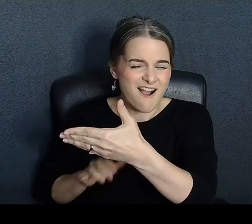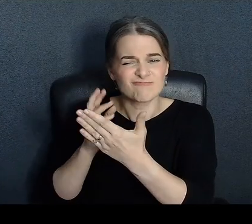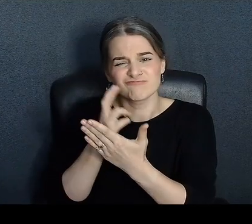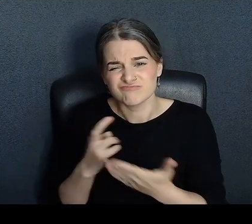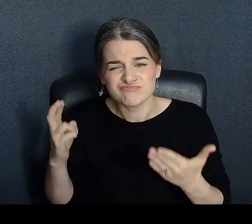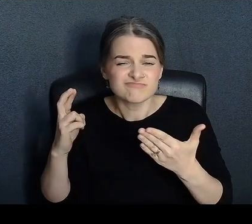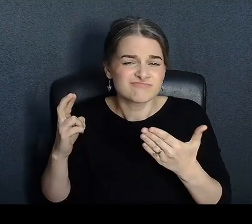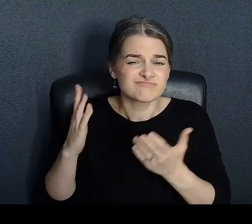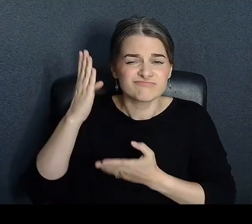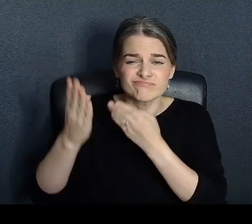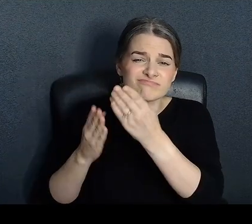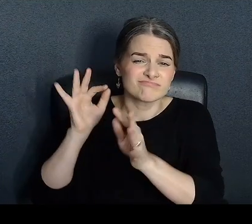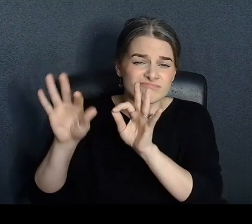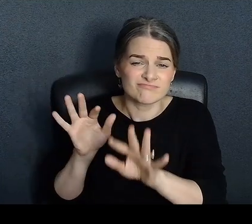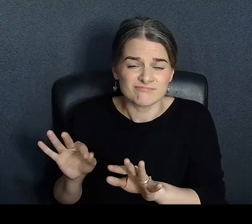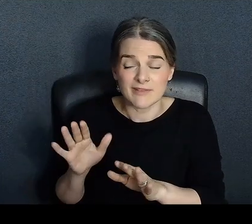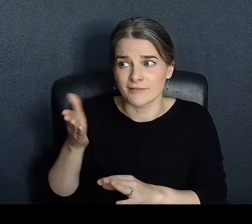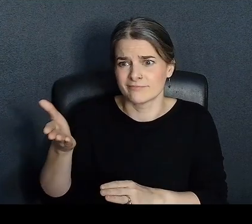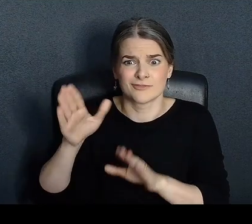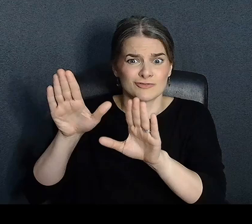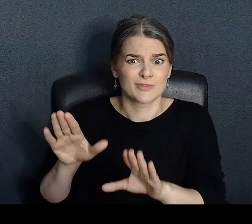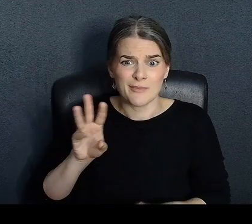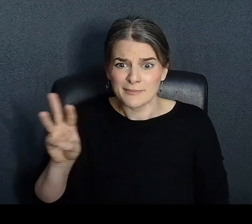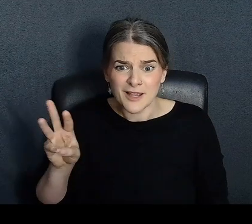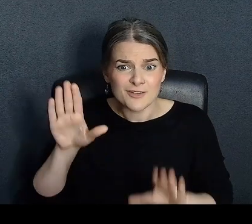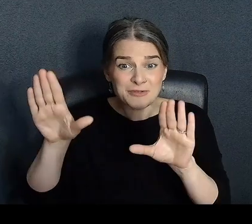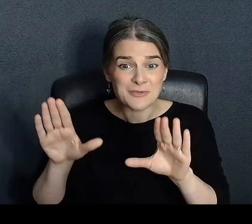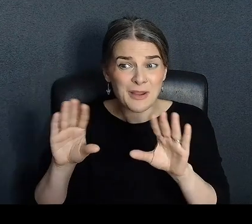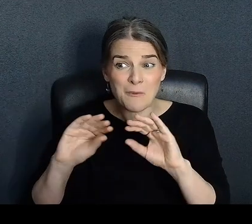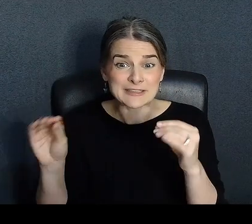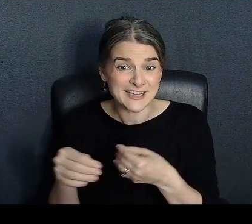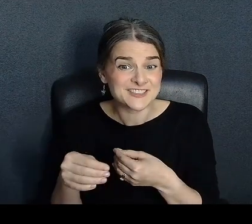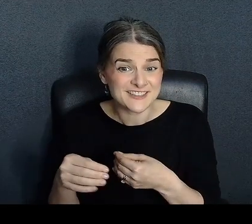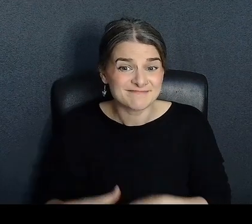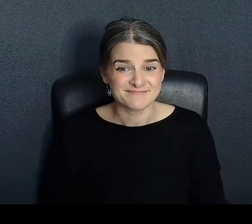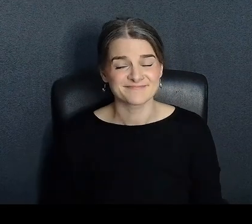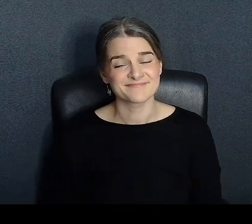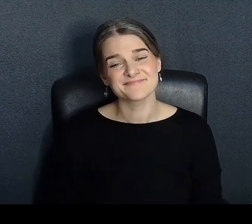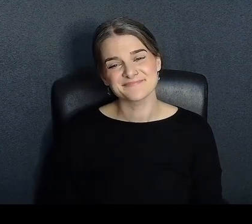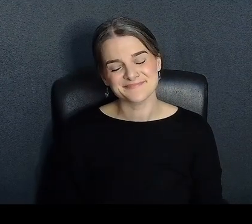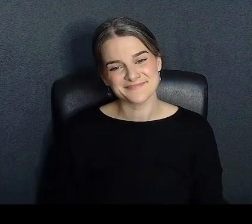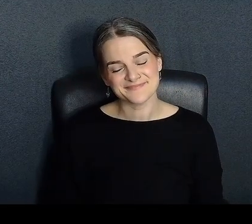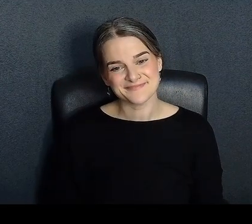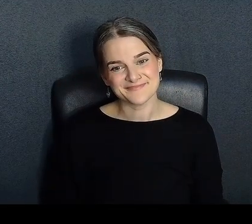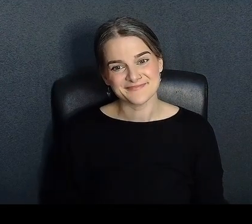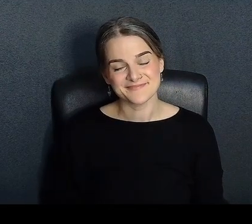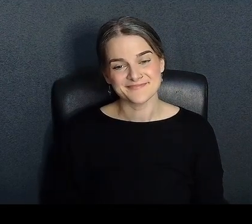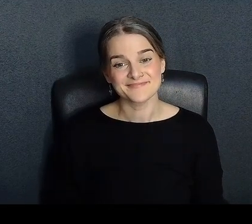And it's just a great website and a great organization. More than 50 million Americans have